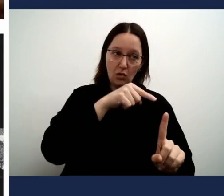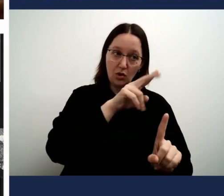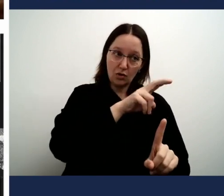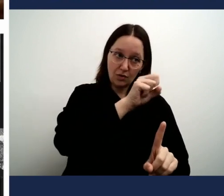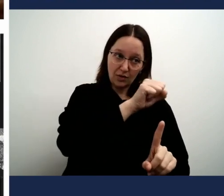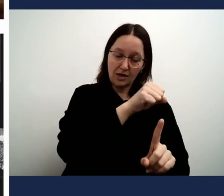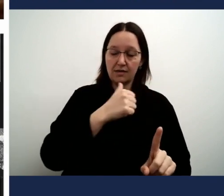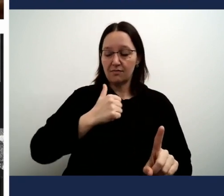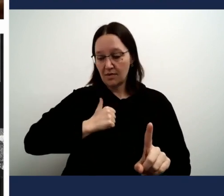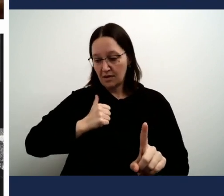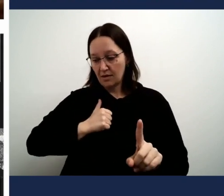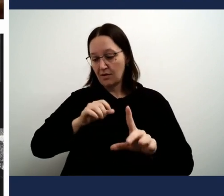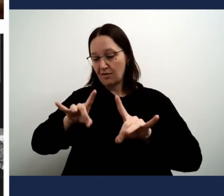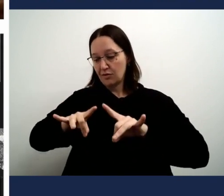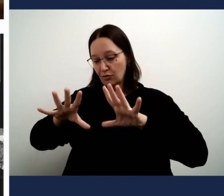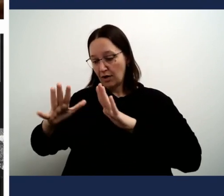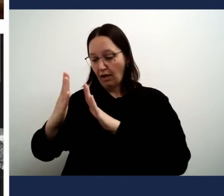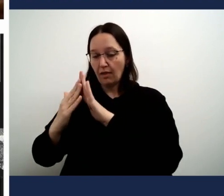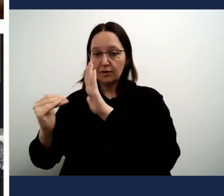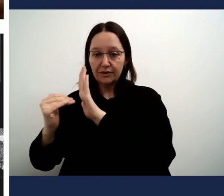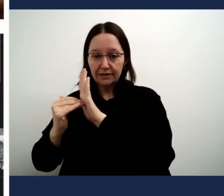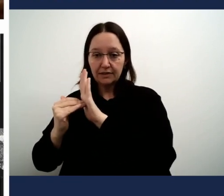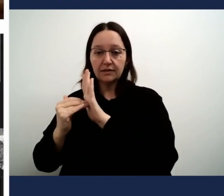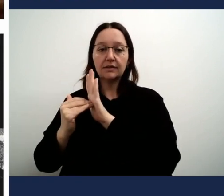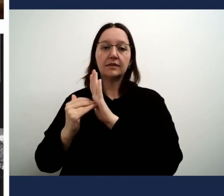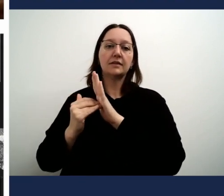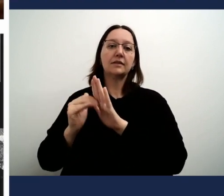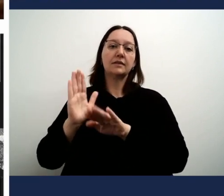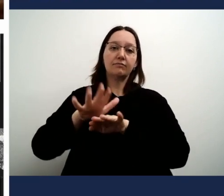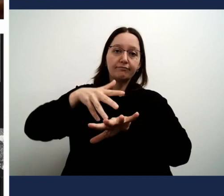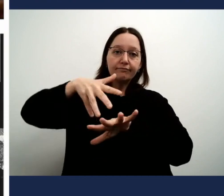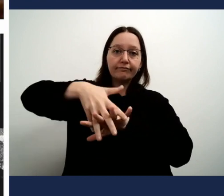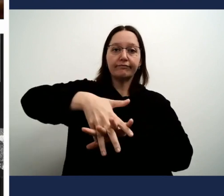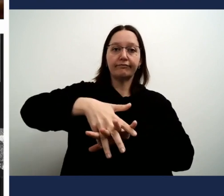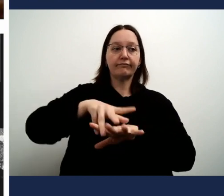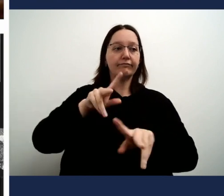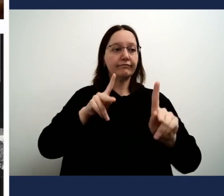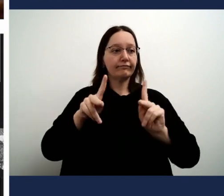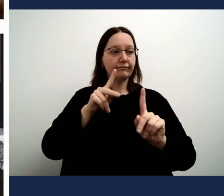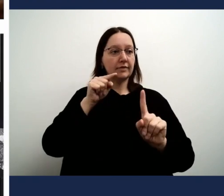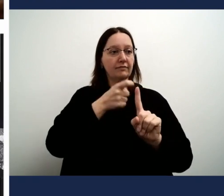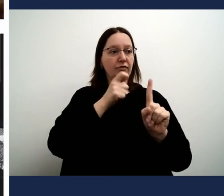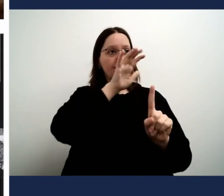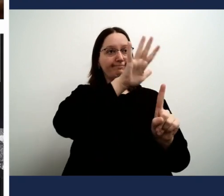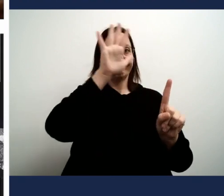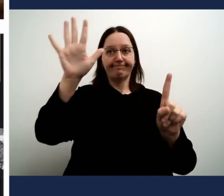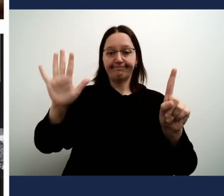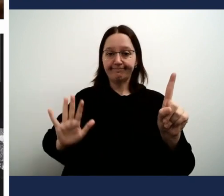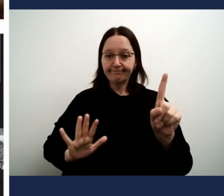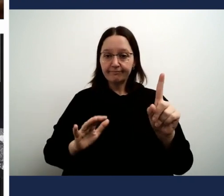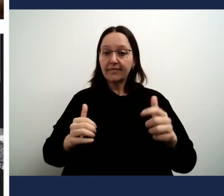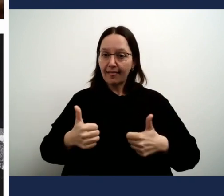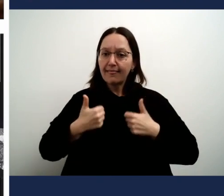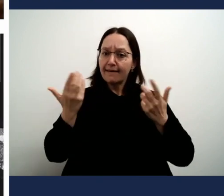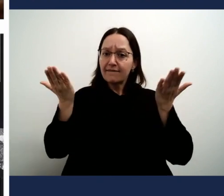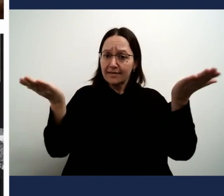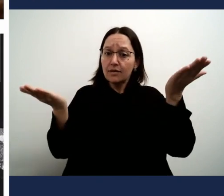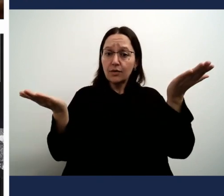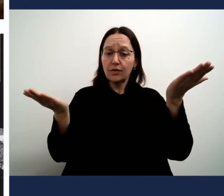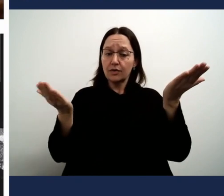organizations have seen a spike in hate against Palestinians.